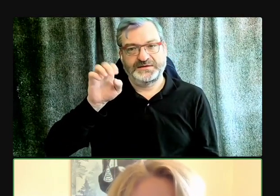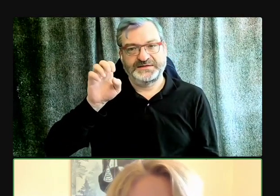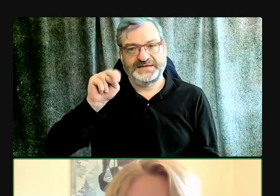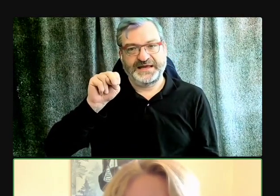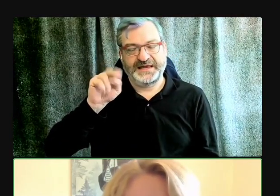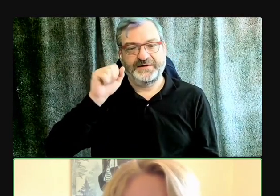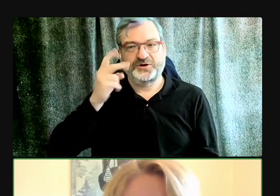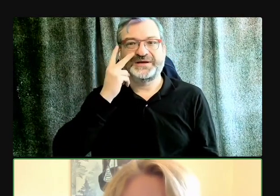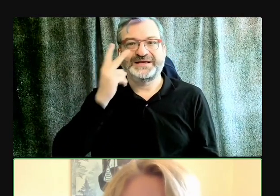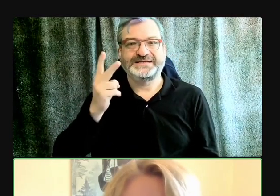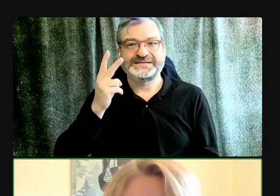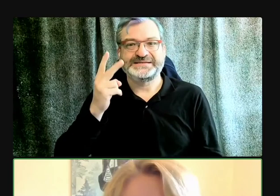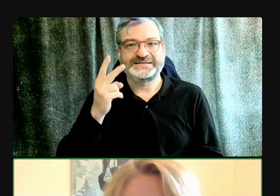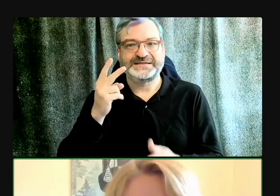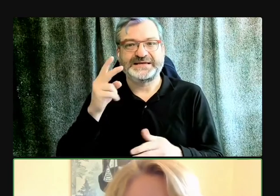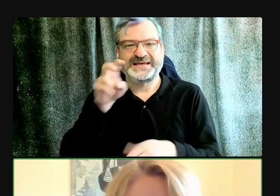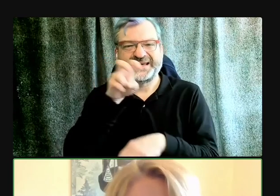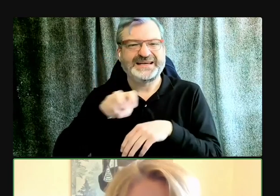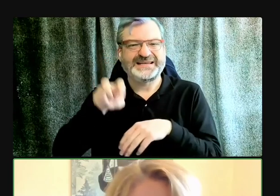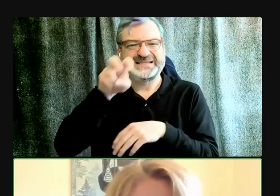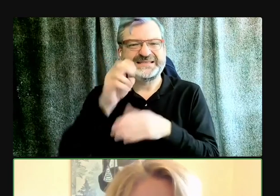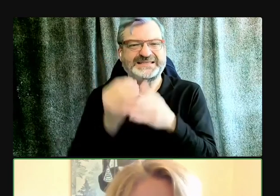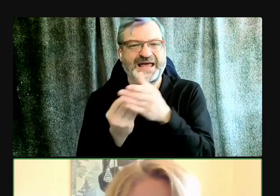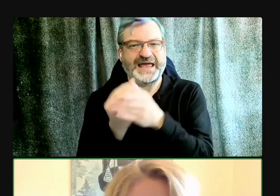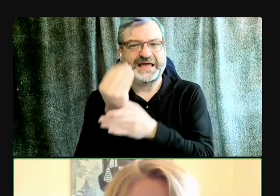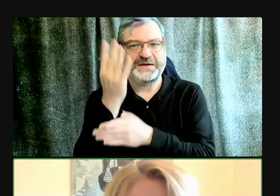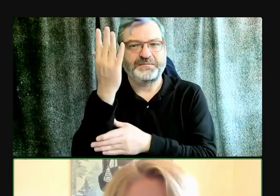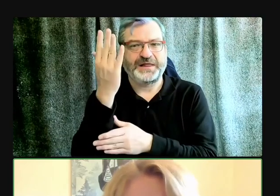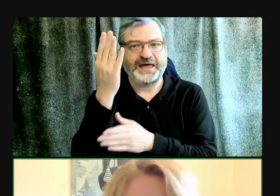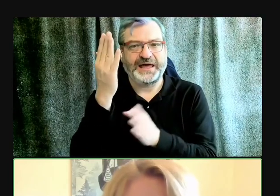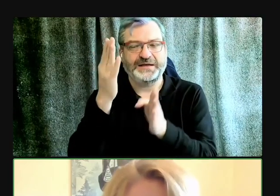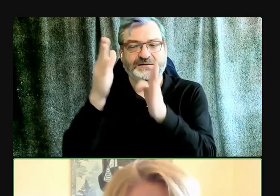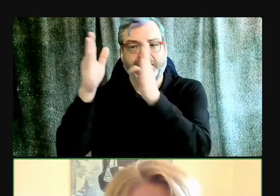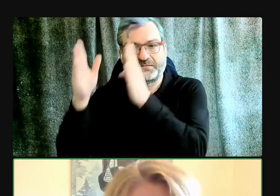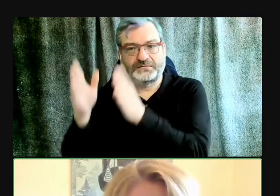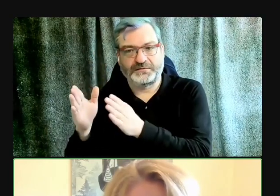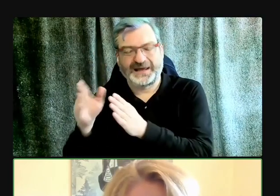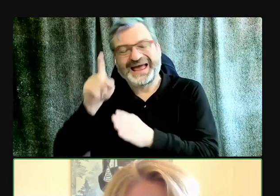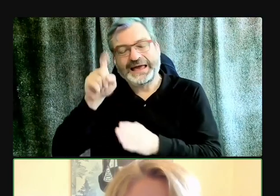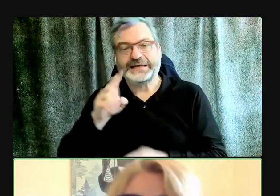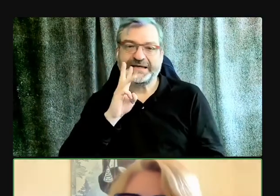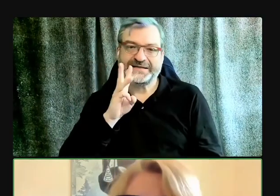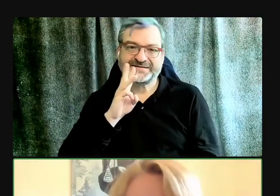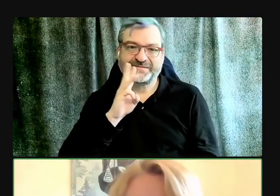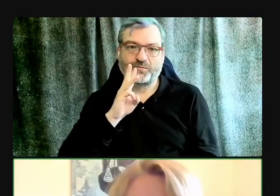plant in the lower left corner that needs a little bit of water, apparently.